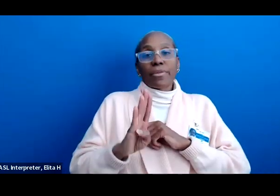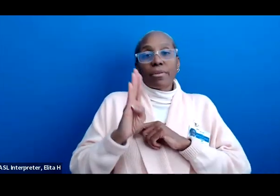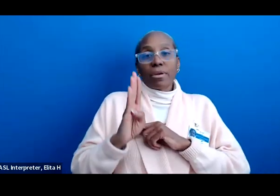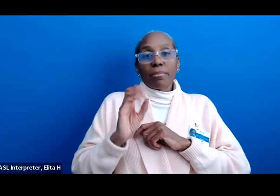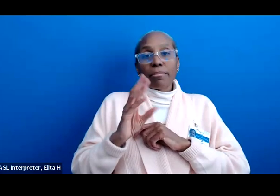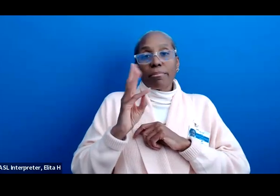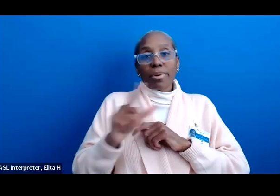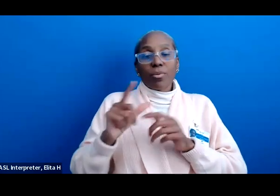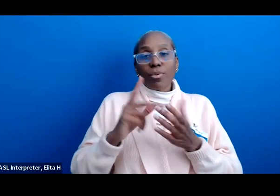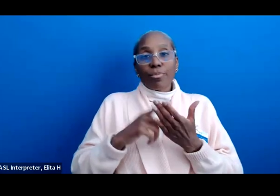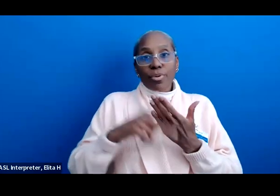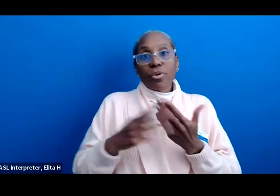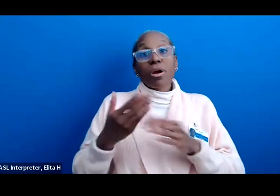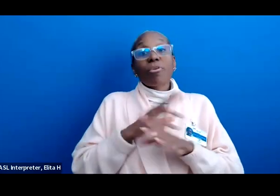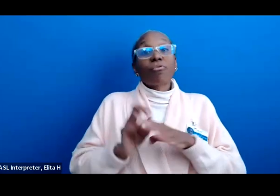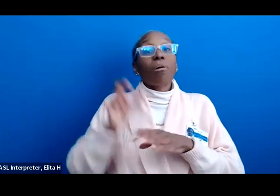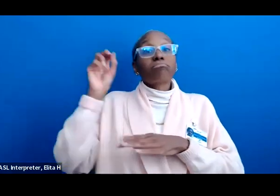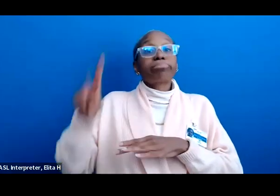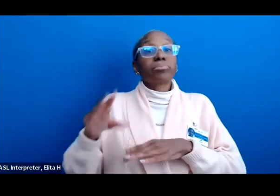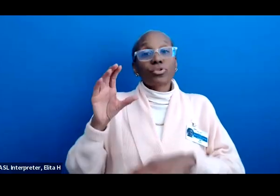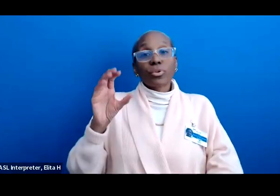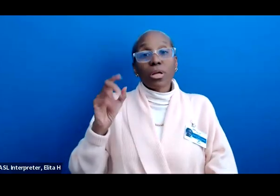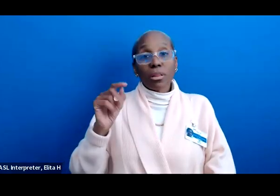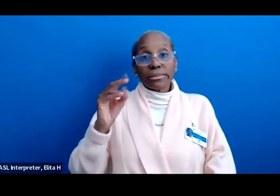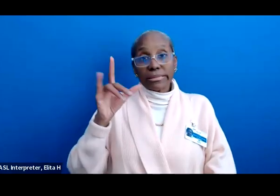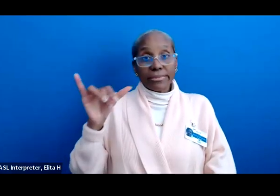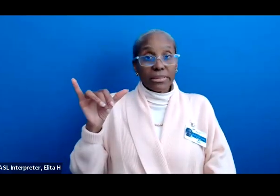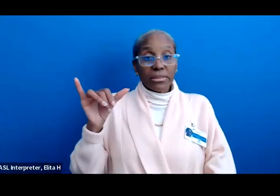I think before jumping ahead to the colostomy, I think myself